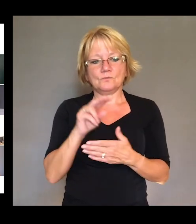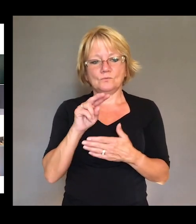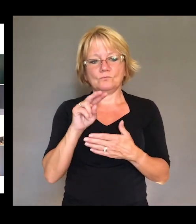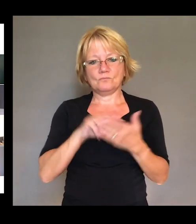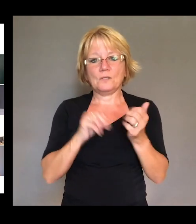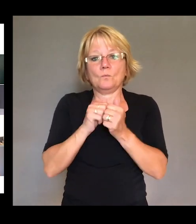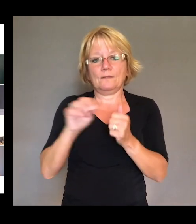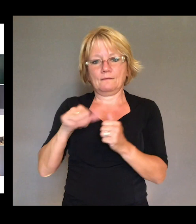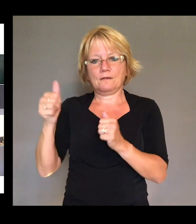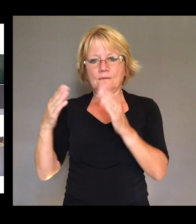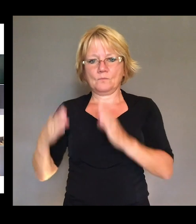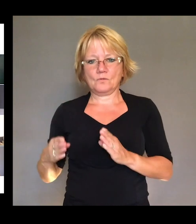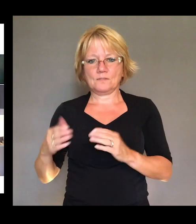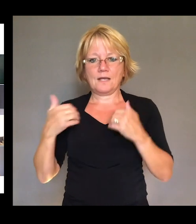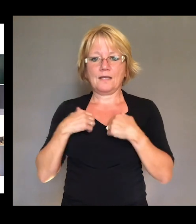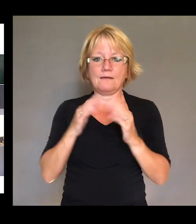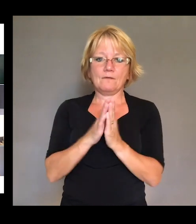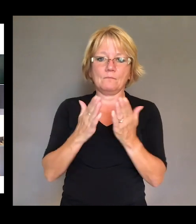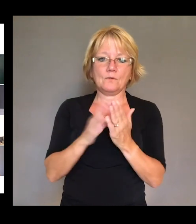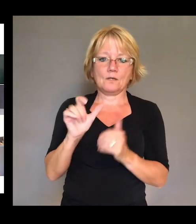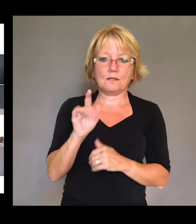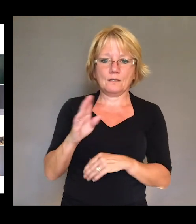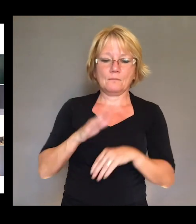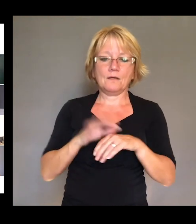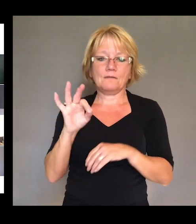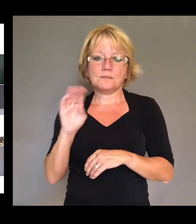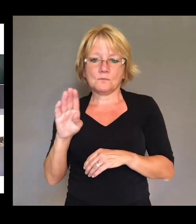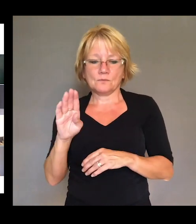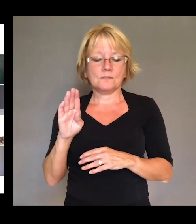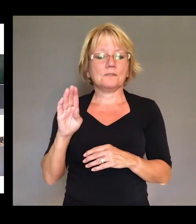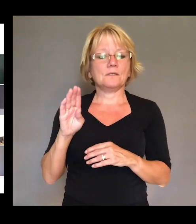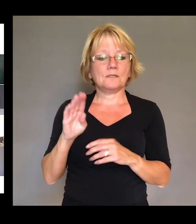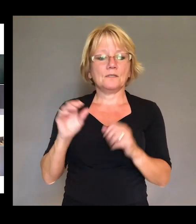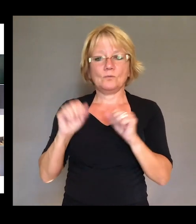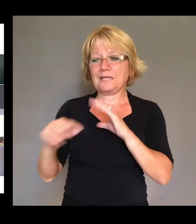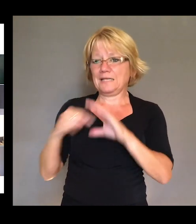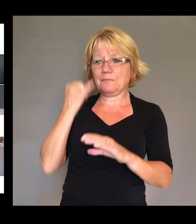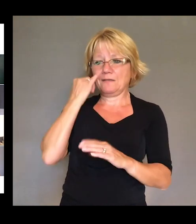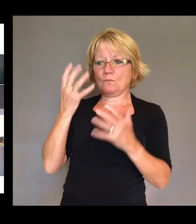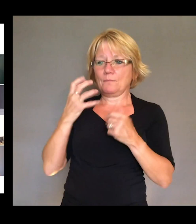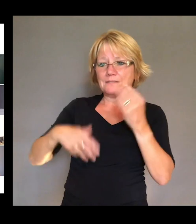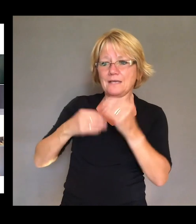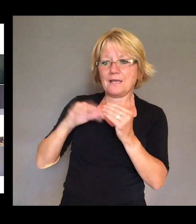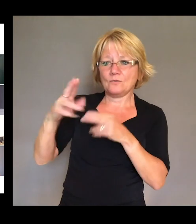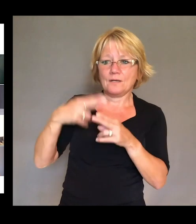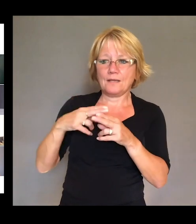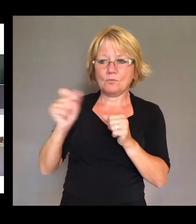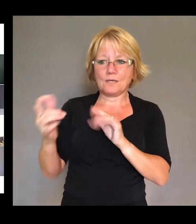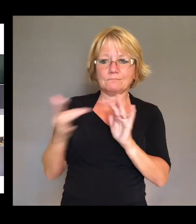So I actually have a book club on Facebook. It's called South Post Math Book Club for Action Educators. Or you can email me if you want me to like add you